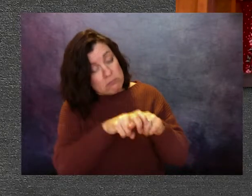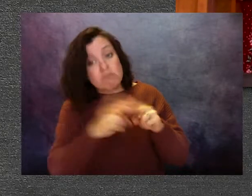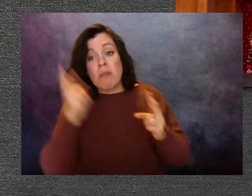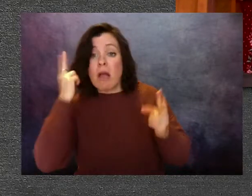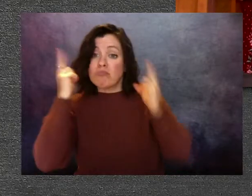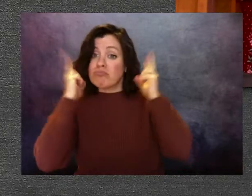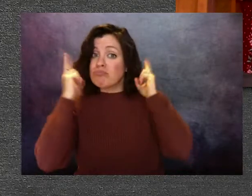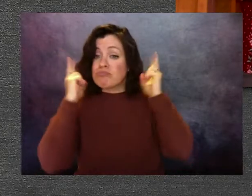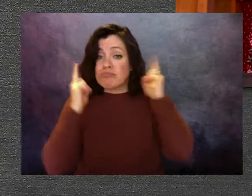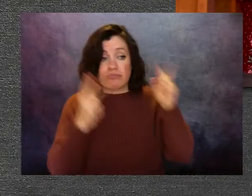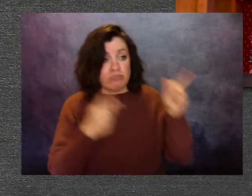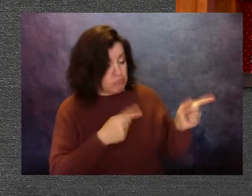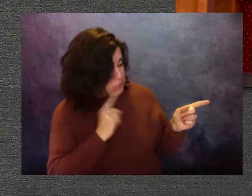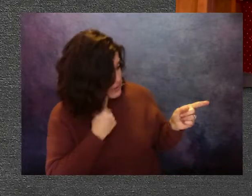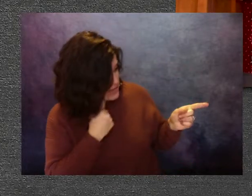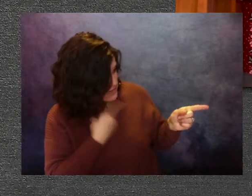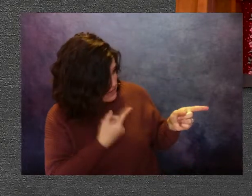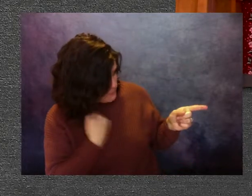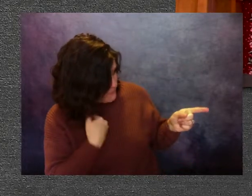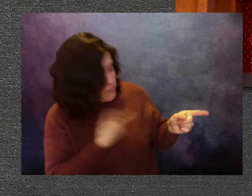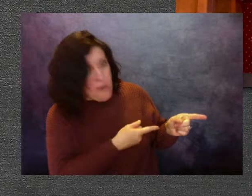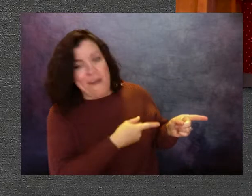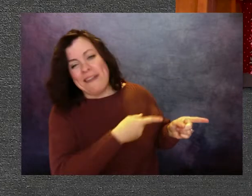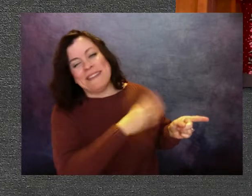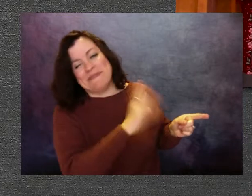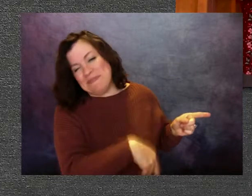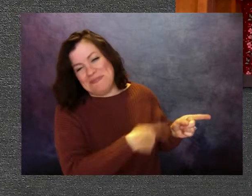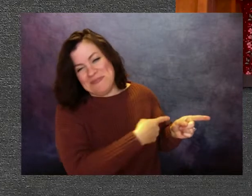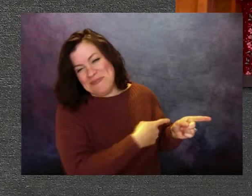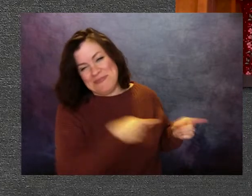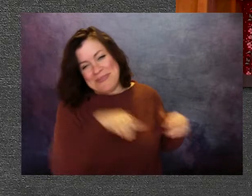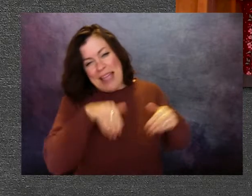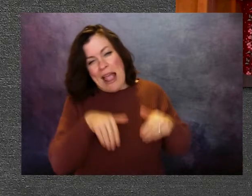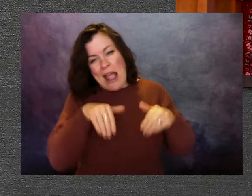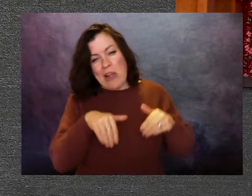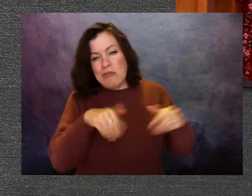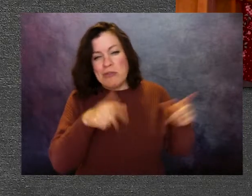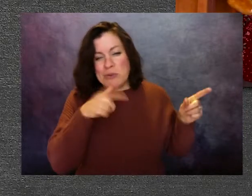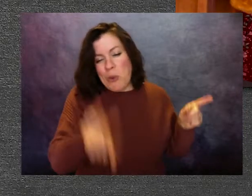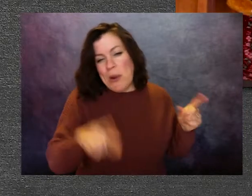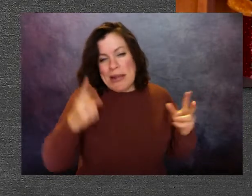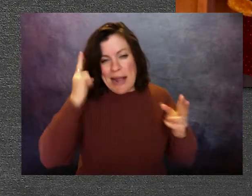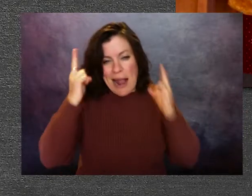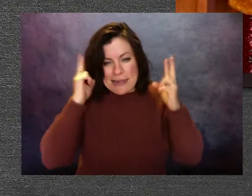Have you been to a hairdresser? No. Do kangaroos get their hair cut? No.